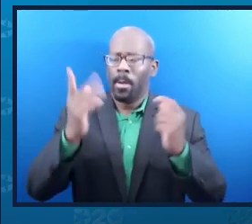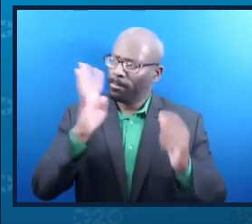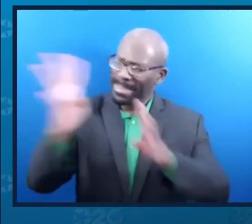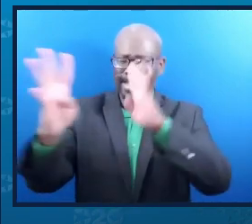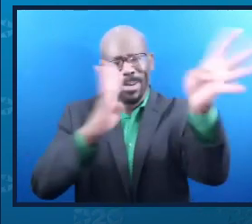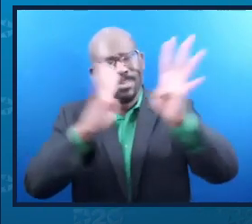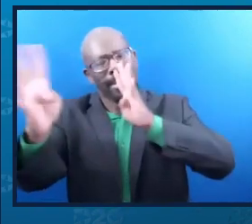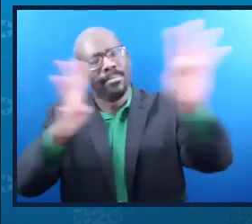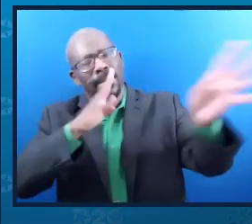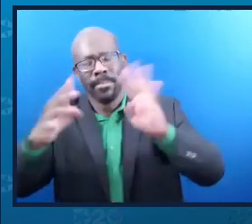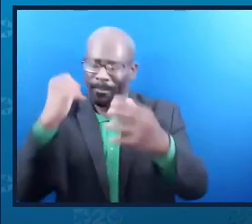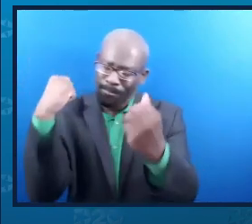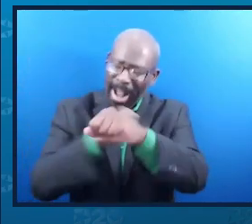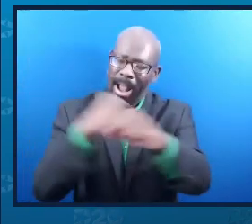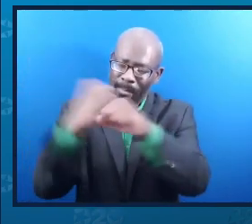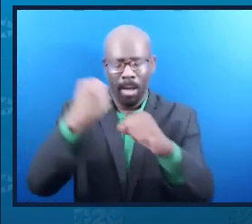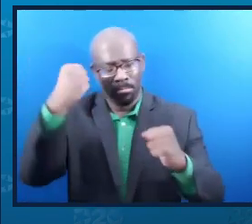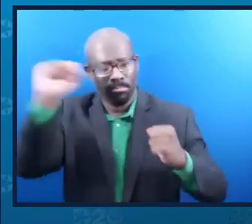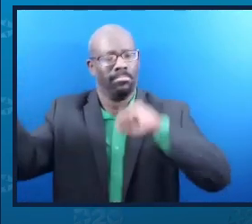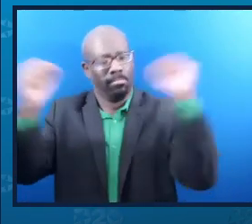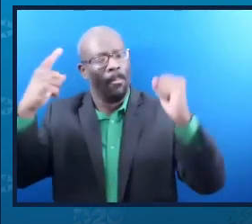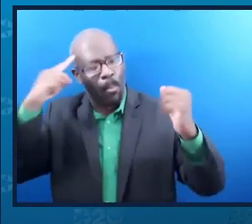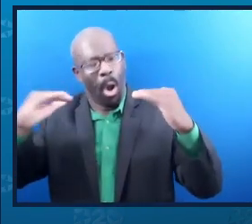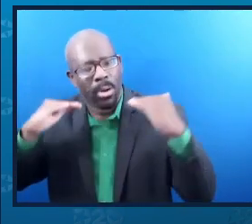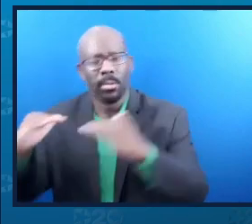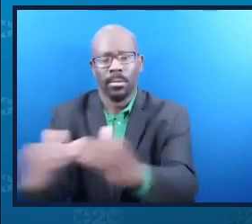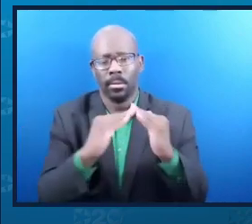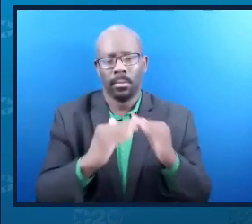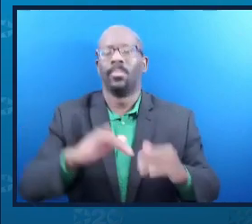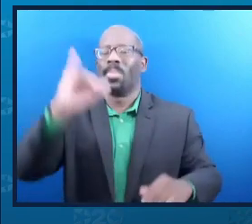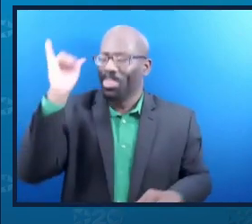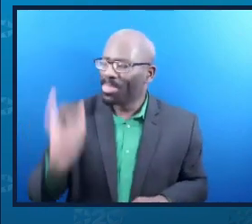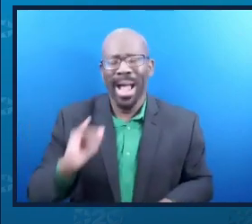FOR YOU, IT IS A GIVEN.